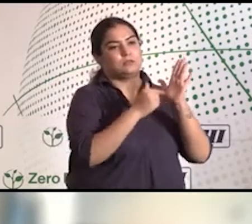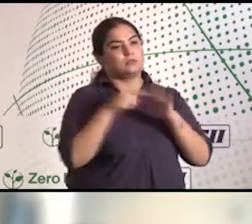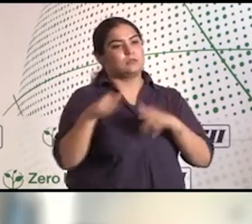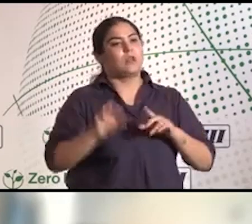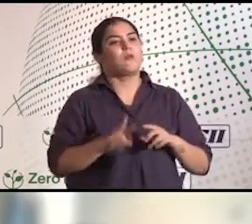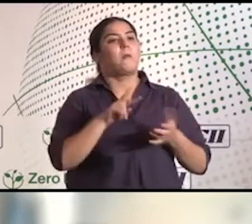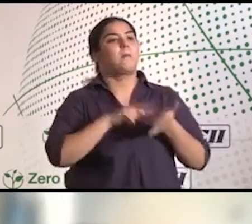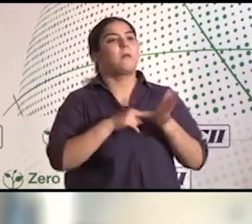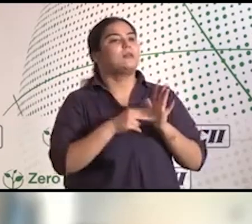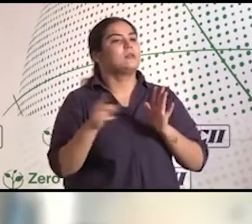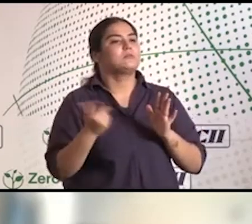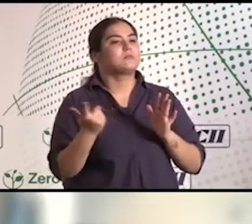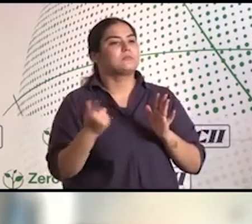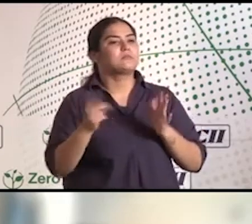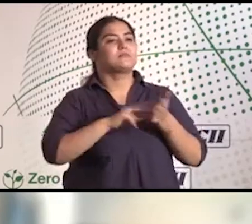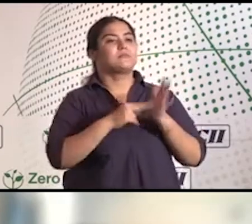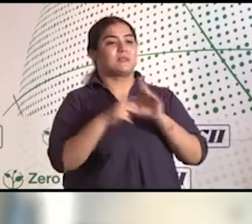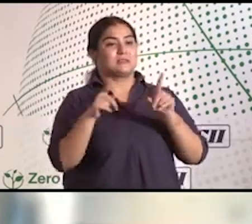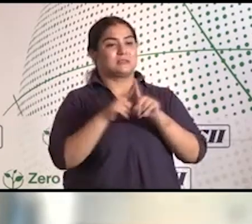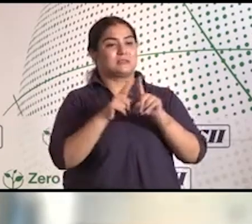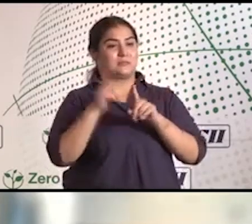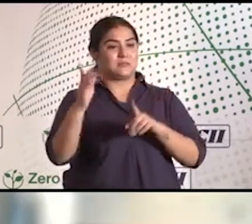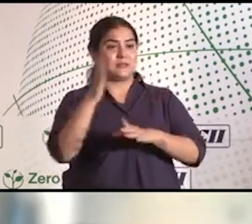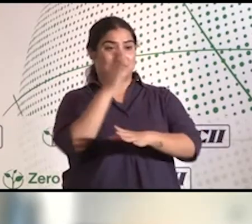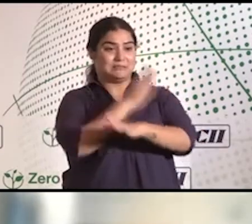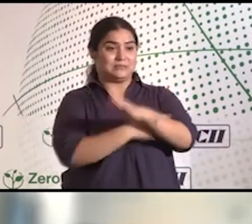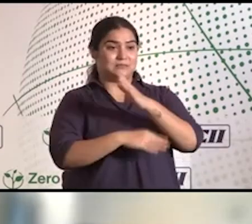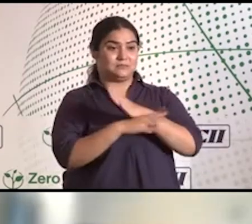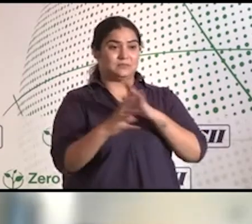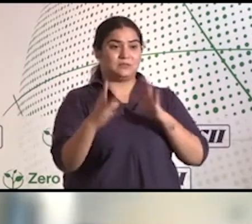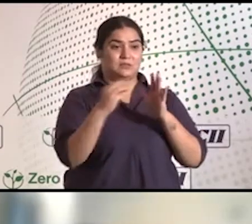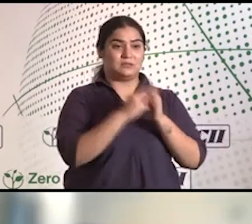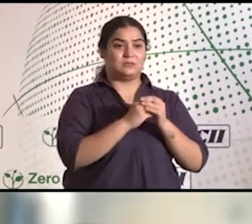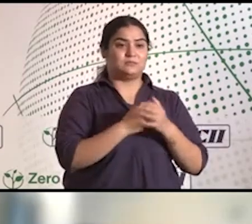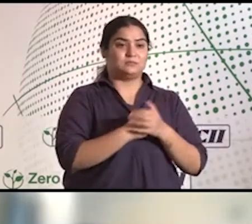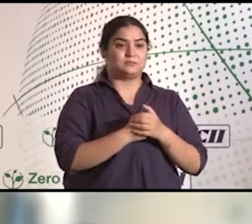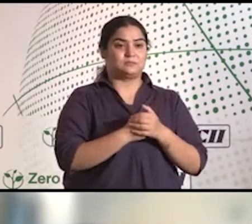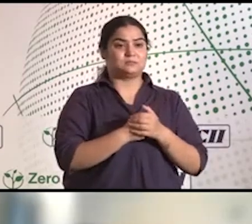only they will be able to get access to aid,